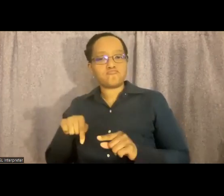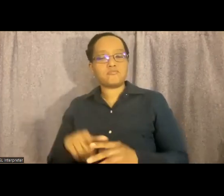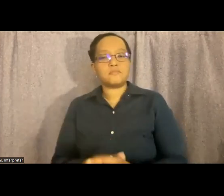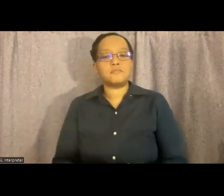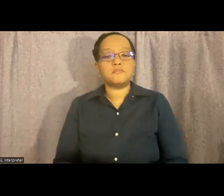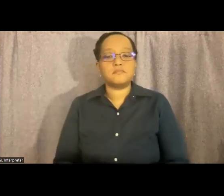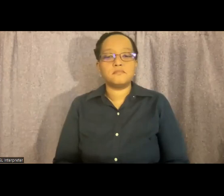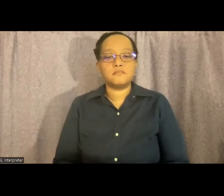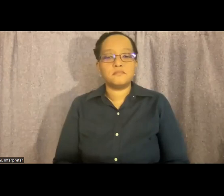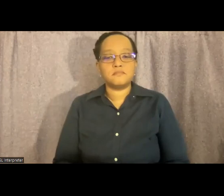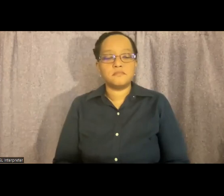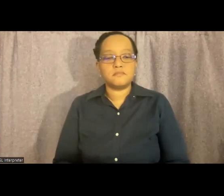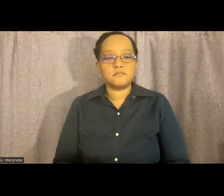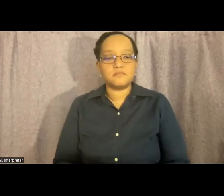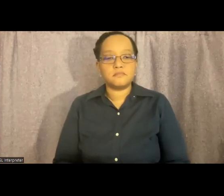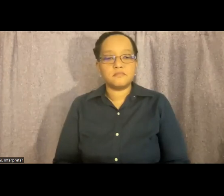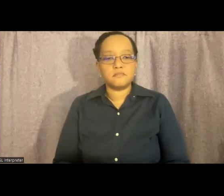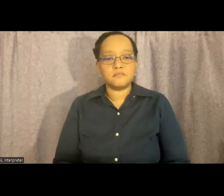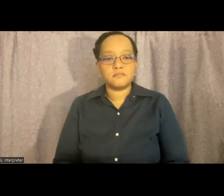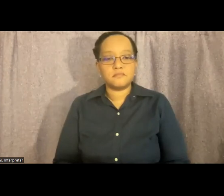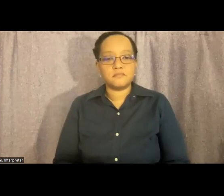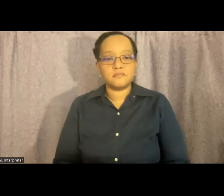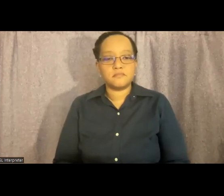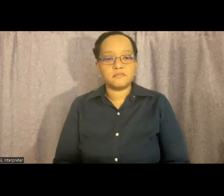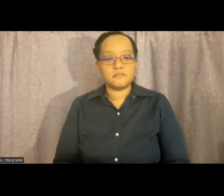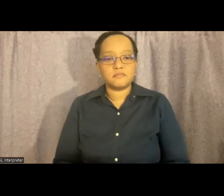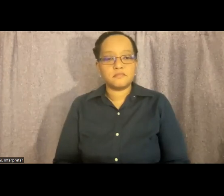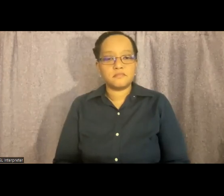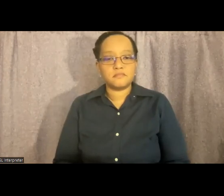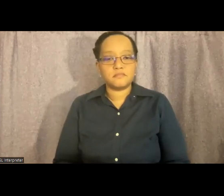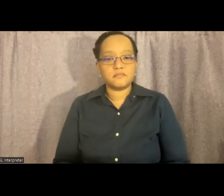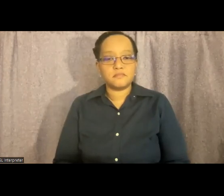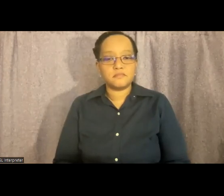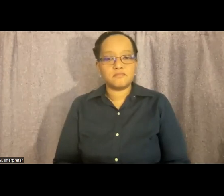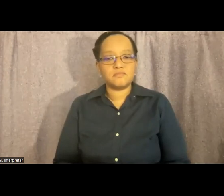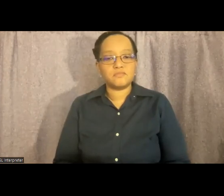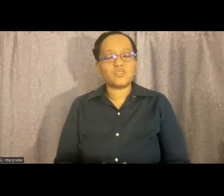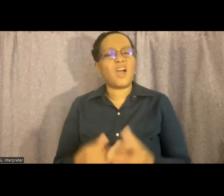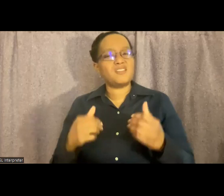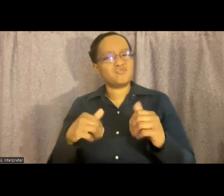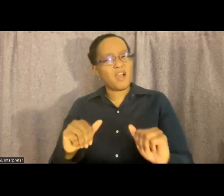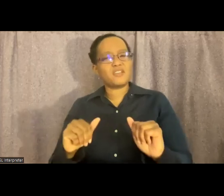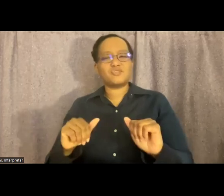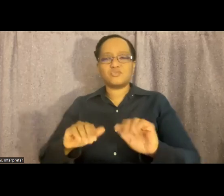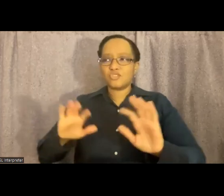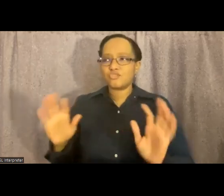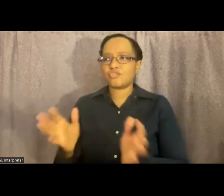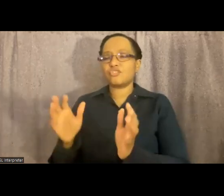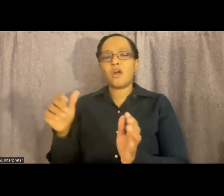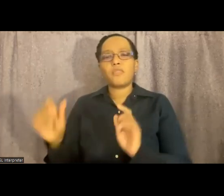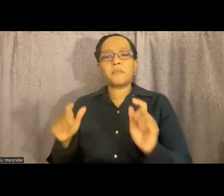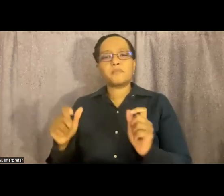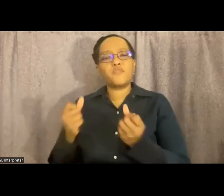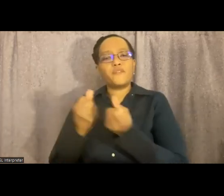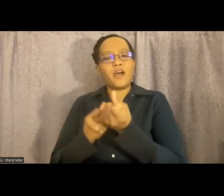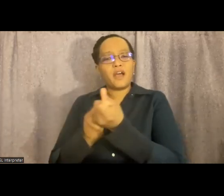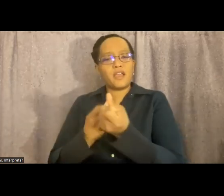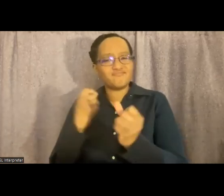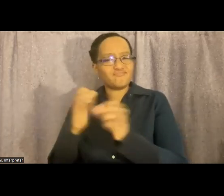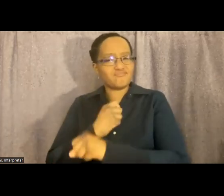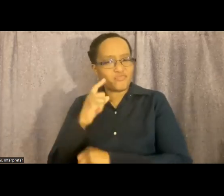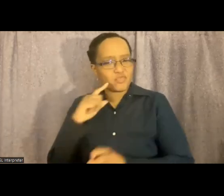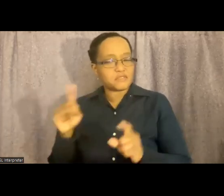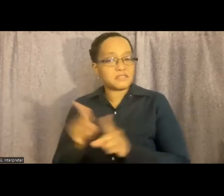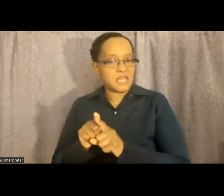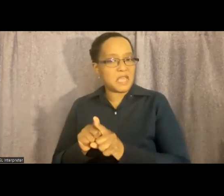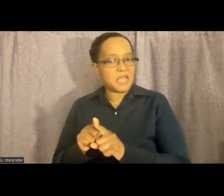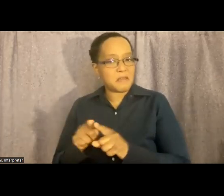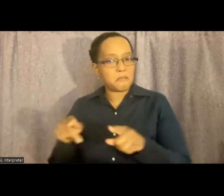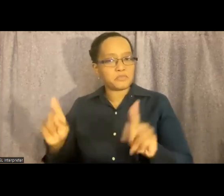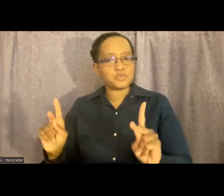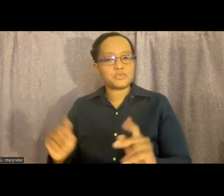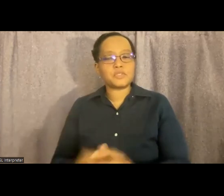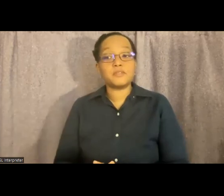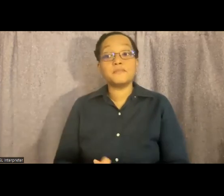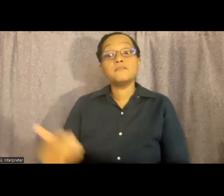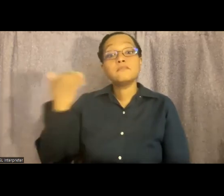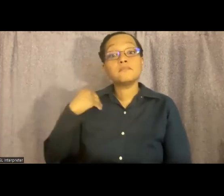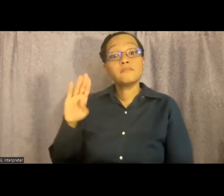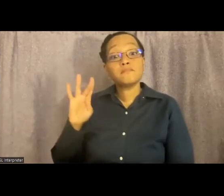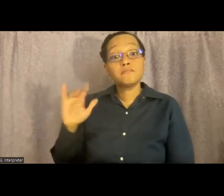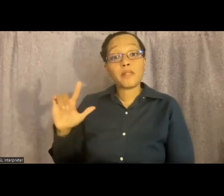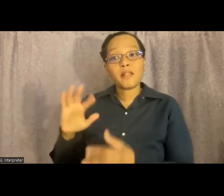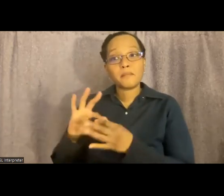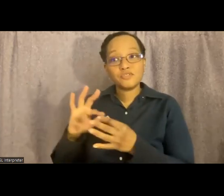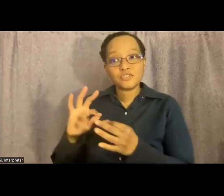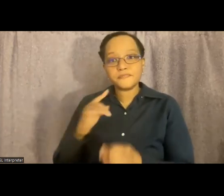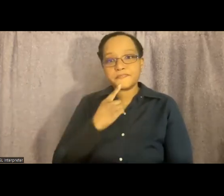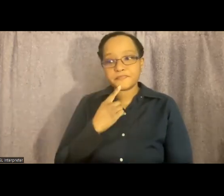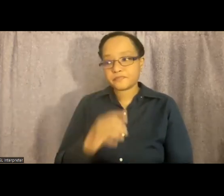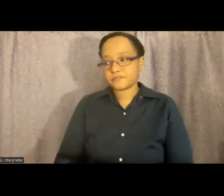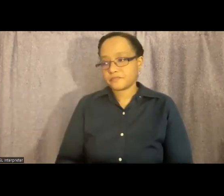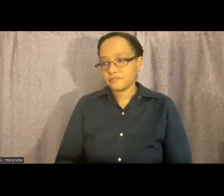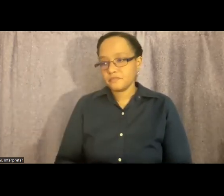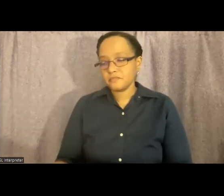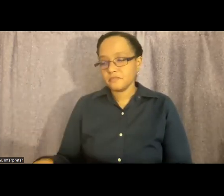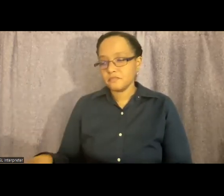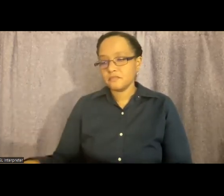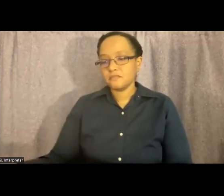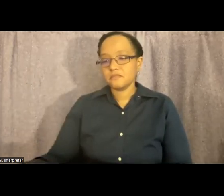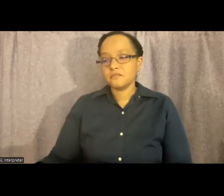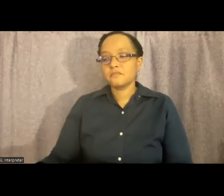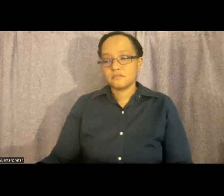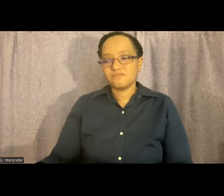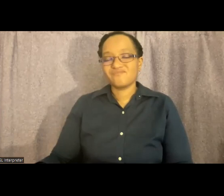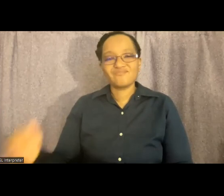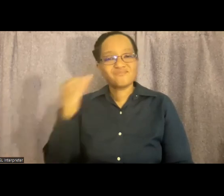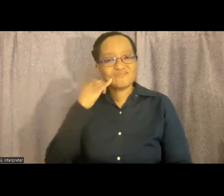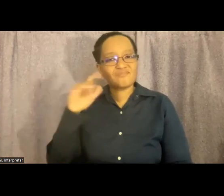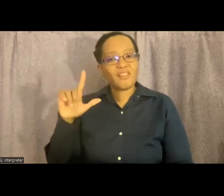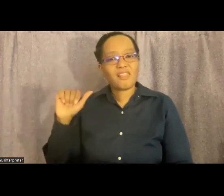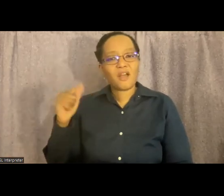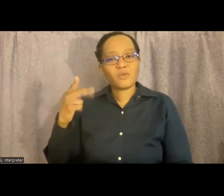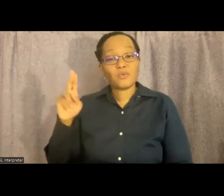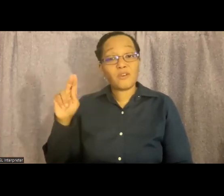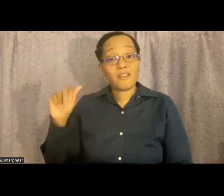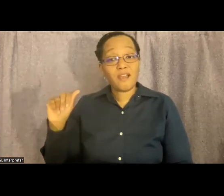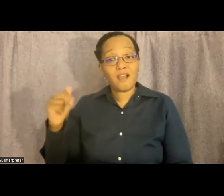what I tried to get other people to fight for.